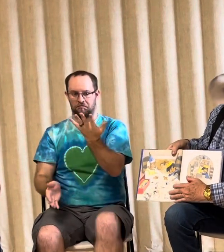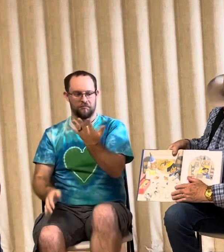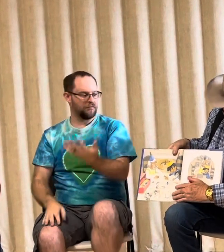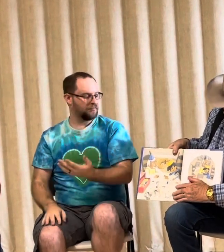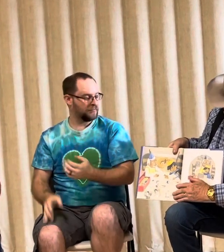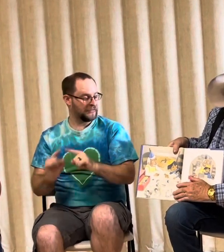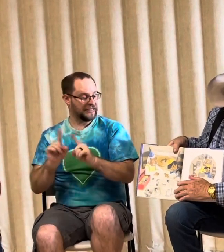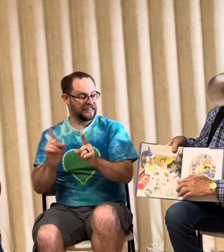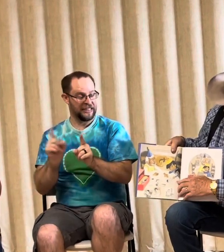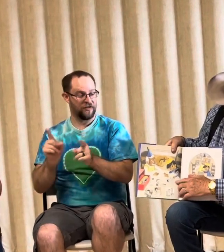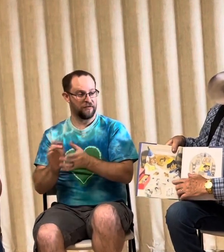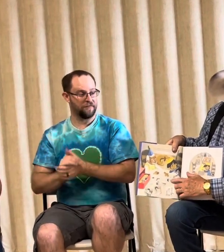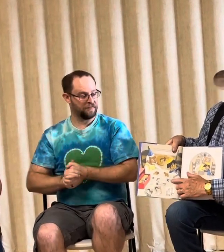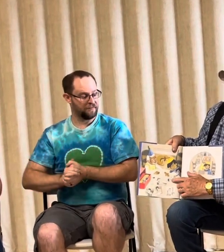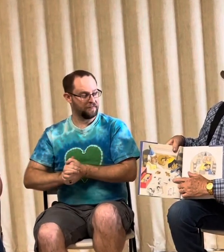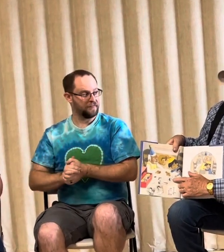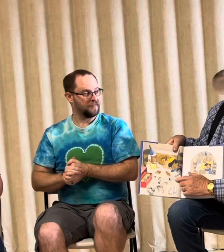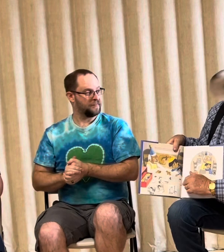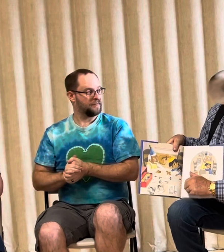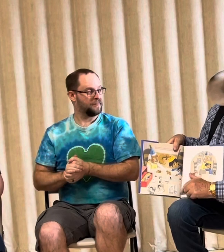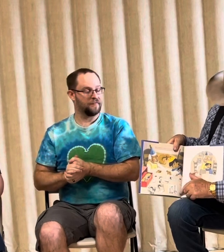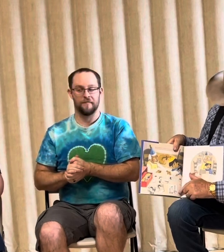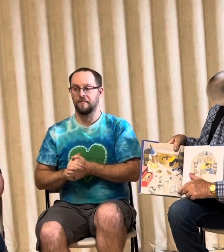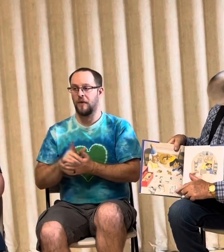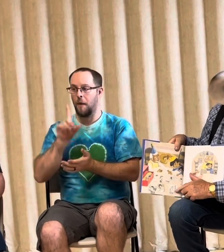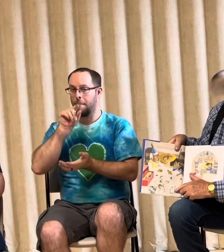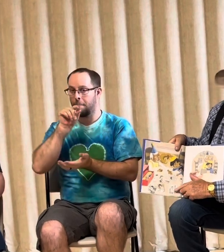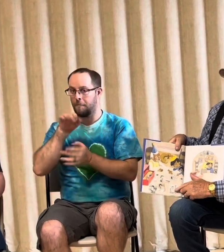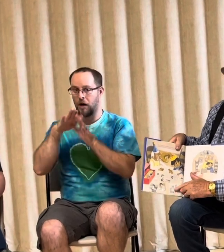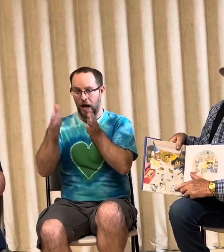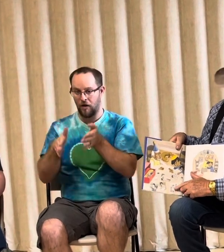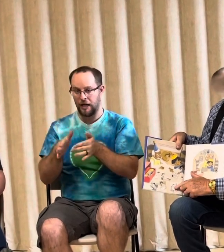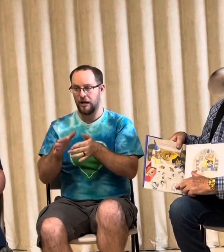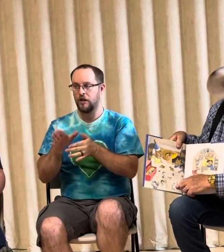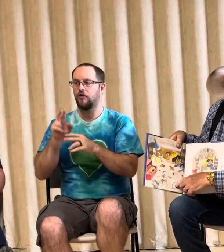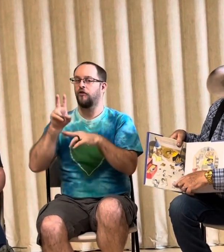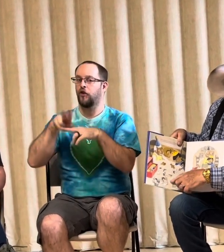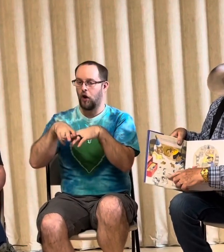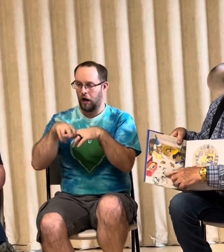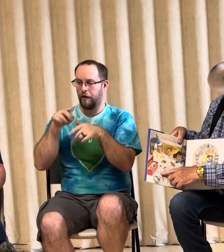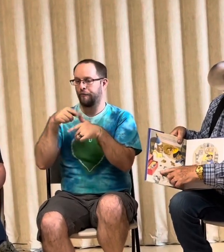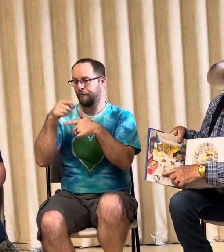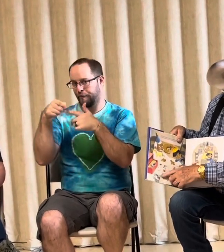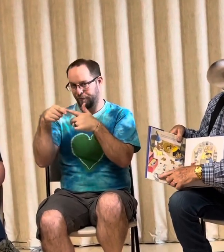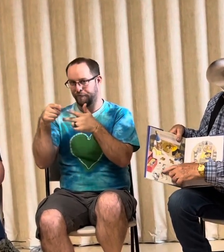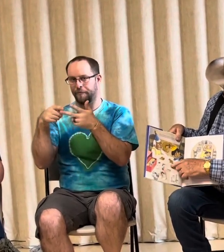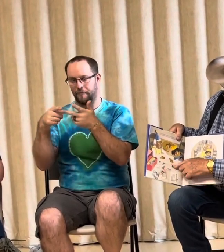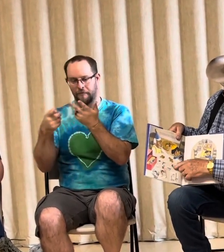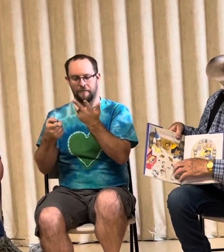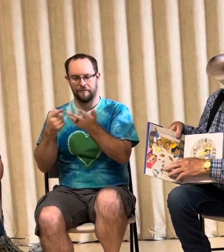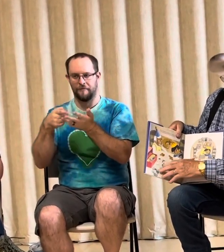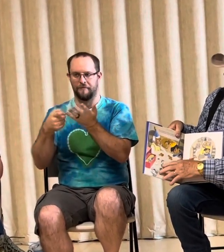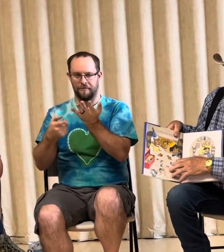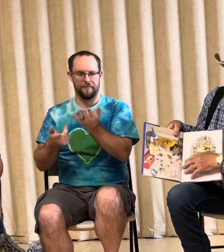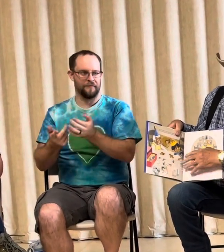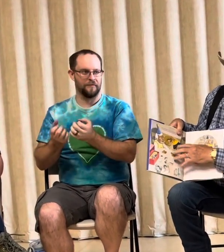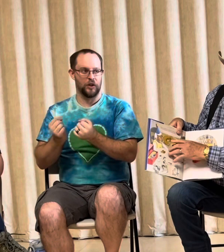projects here. He's got a birdhouse, and he's got a chair that he made. And so, there, he's really proud